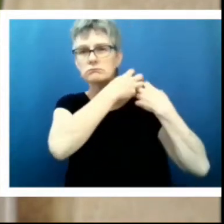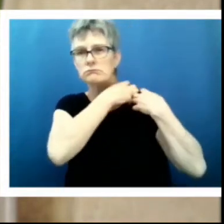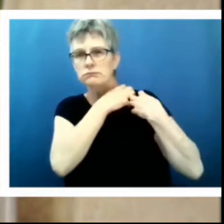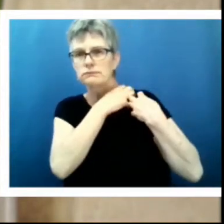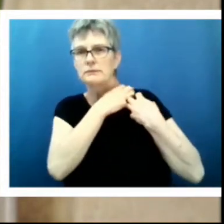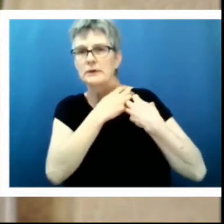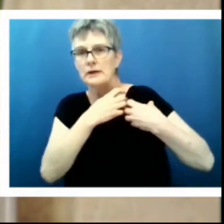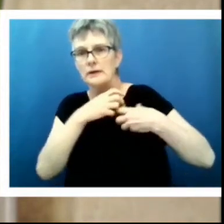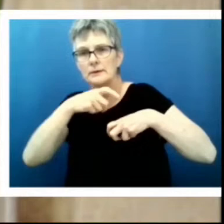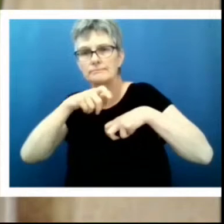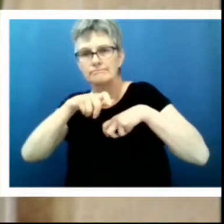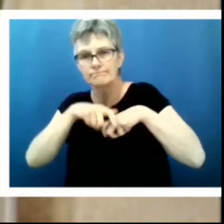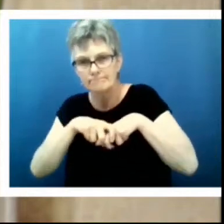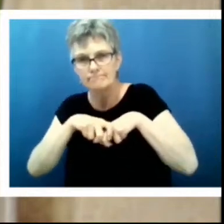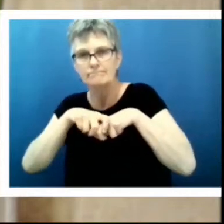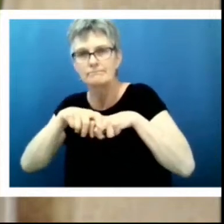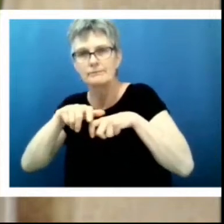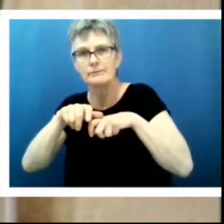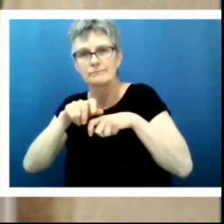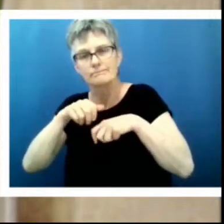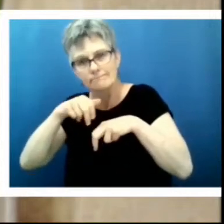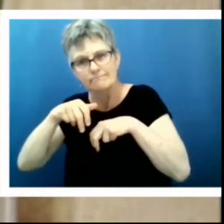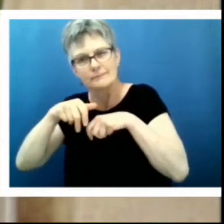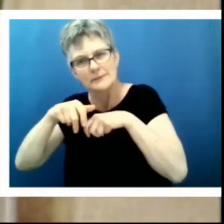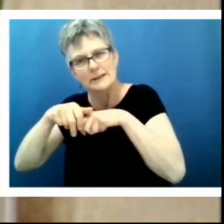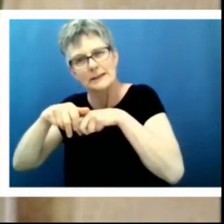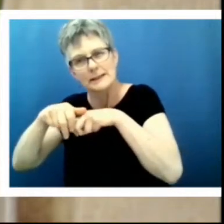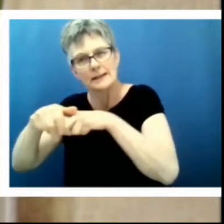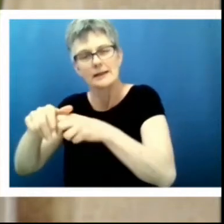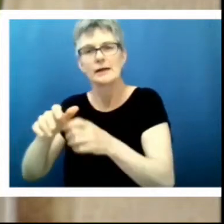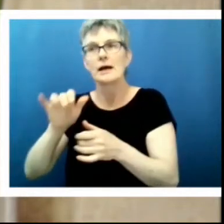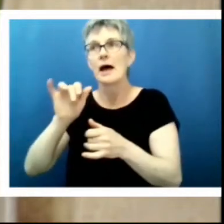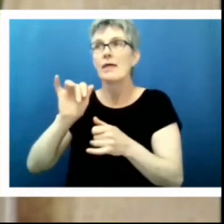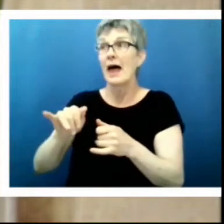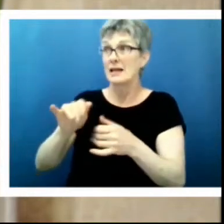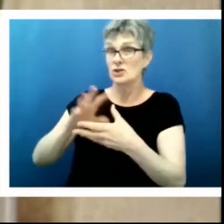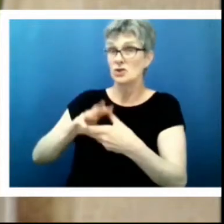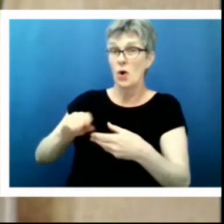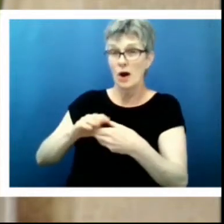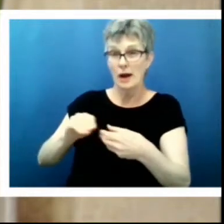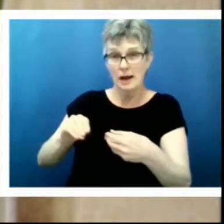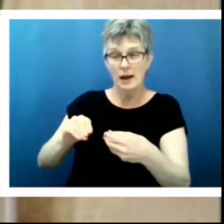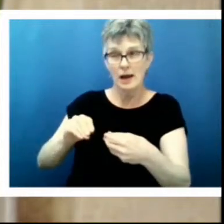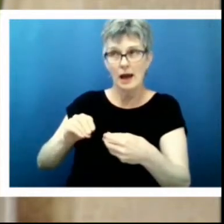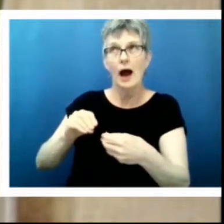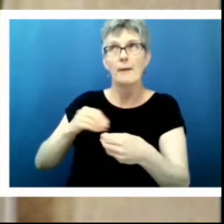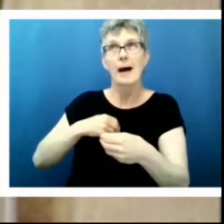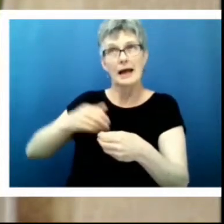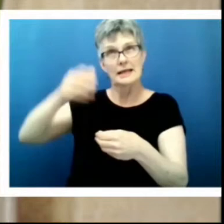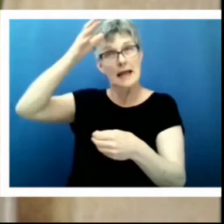My dad would reminisce. I just remember how warm and comforting it was on my grandma's back.